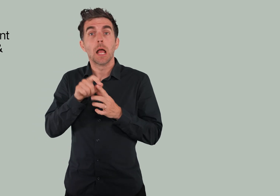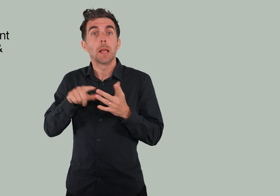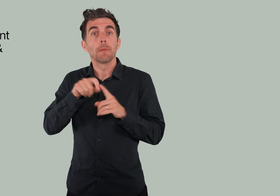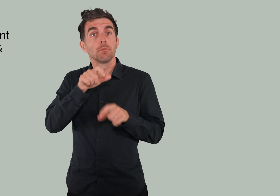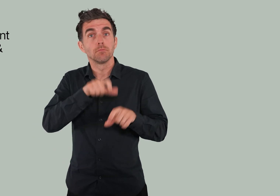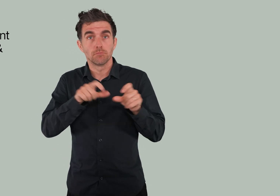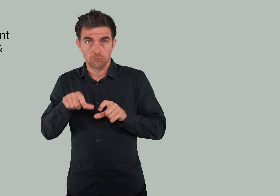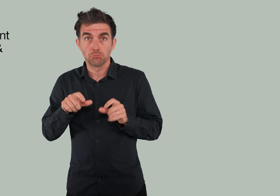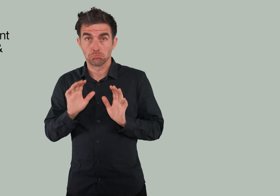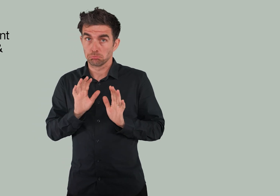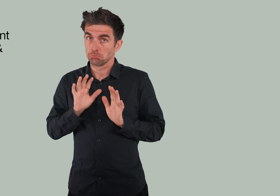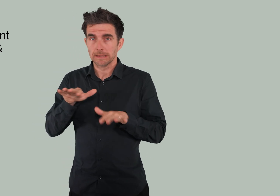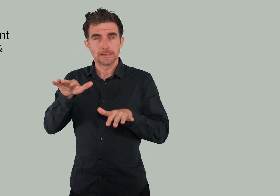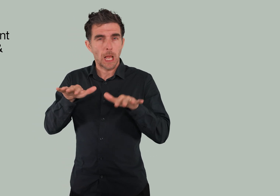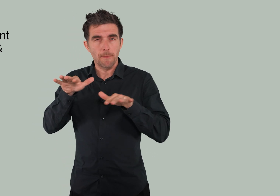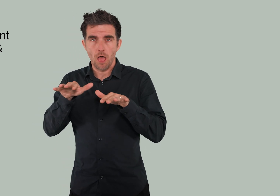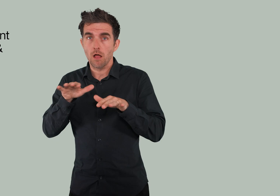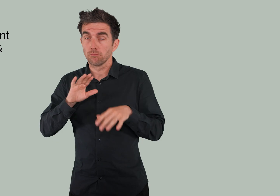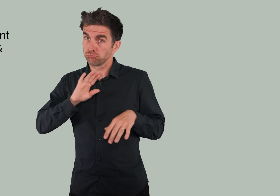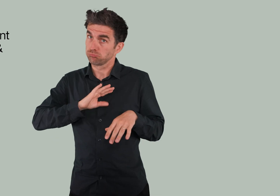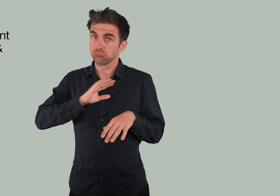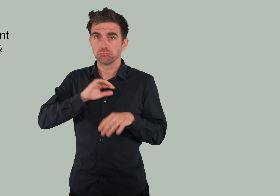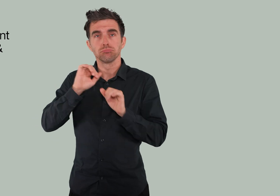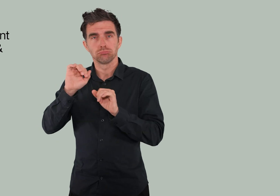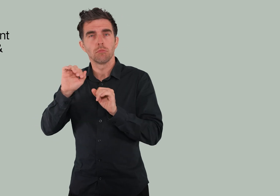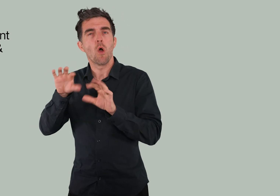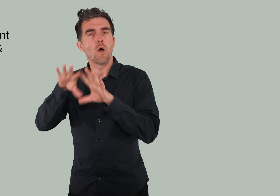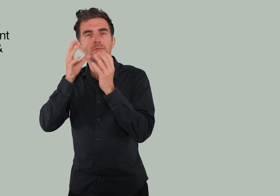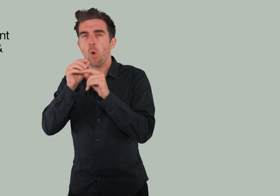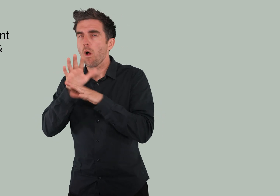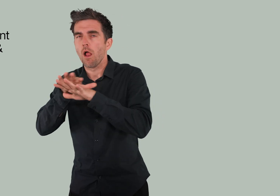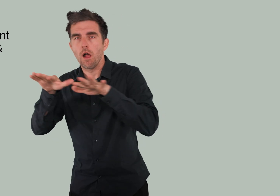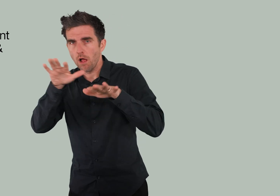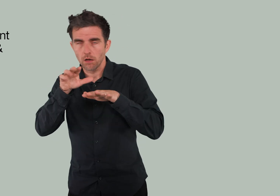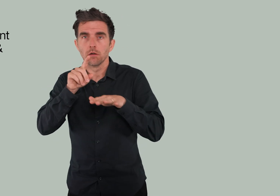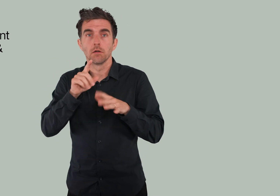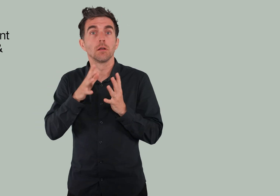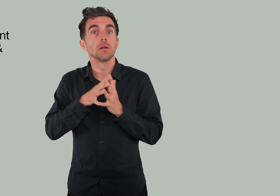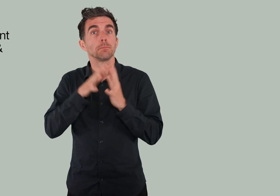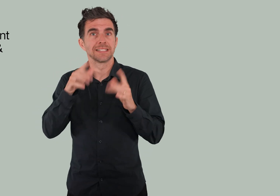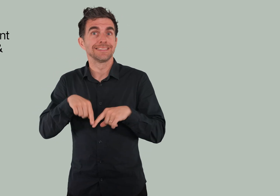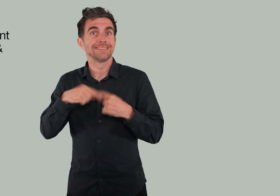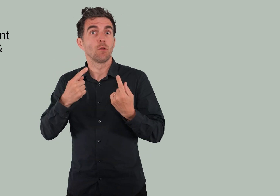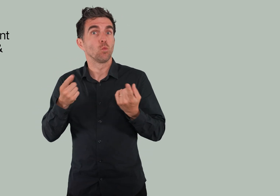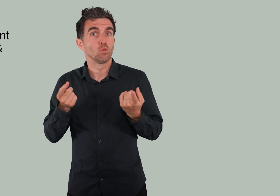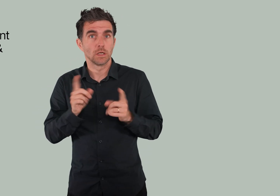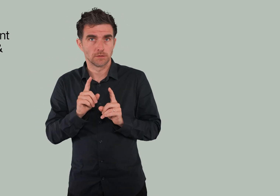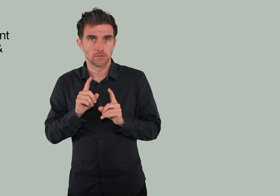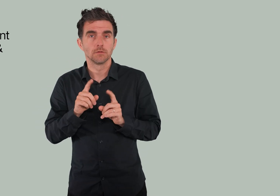PIP customers were similarly satisfied to DWP customers overall, with the greatest difference being for the satisfaction